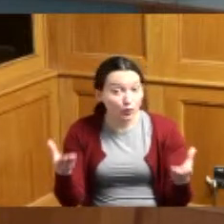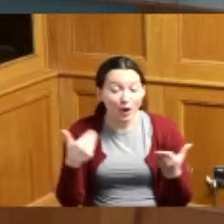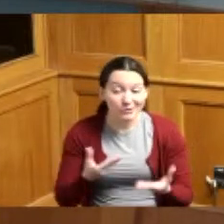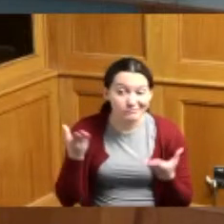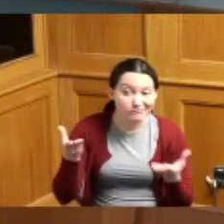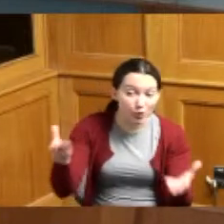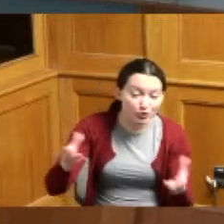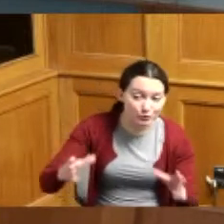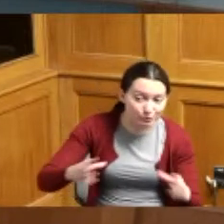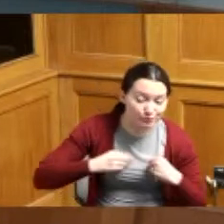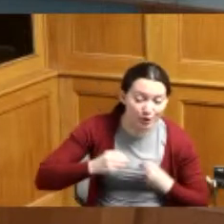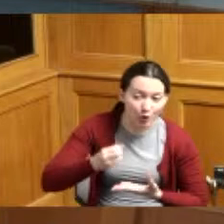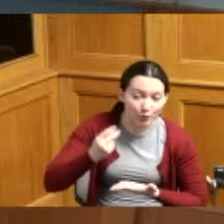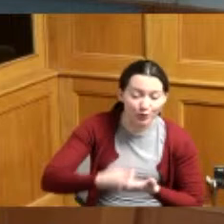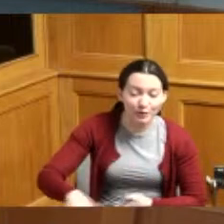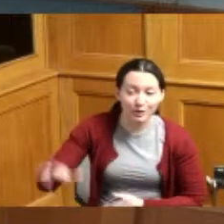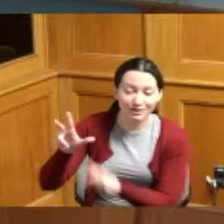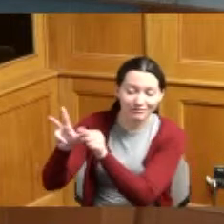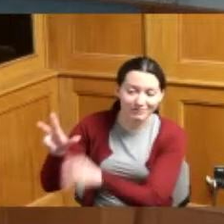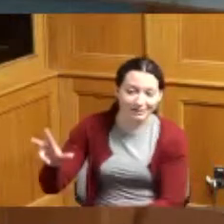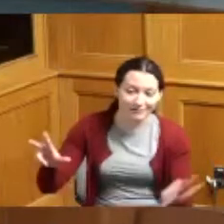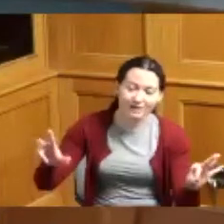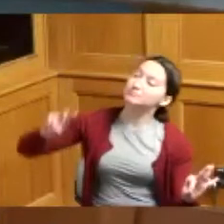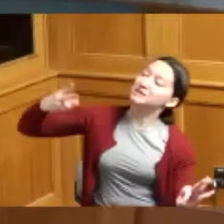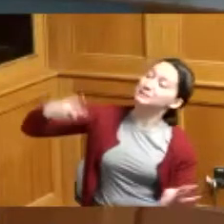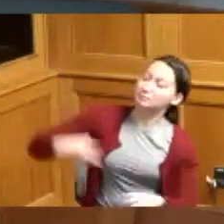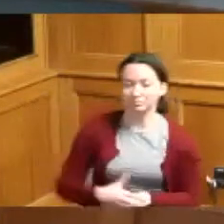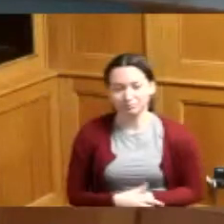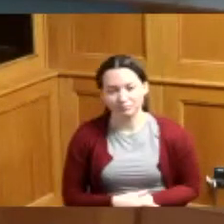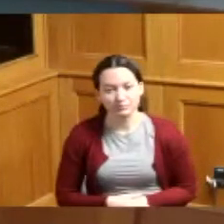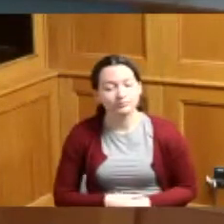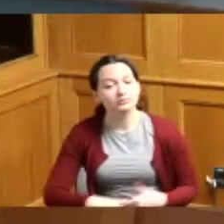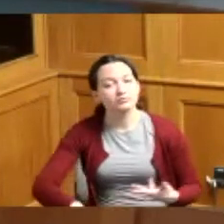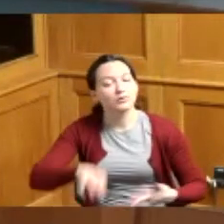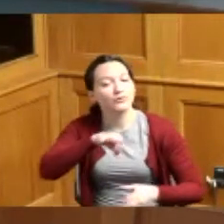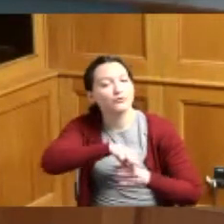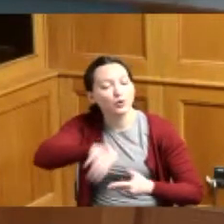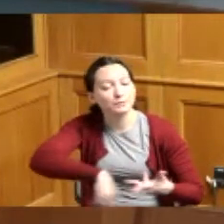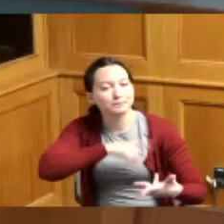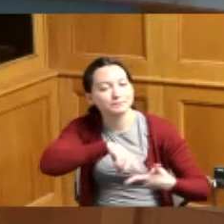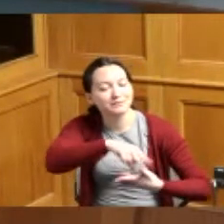to approve item three through nine second Commissioner Summerow Dumas yes Commissioner